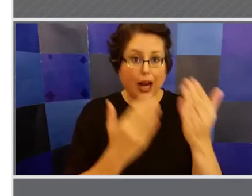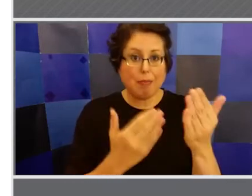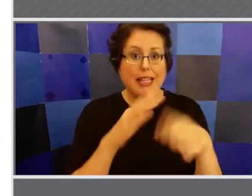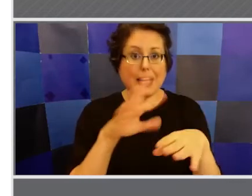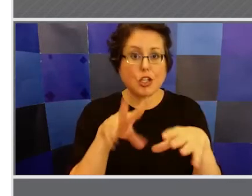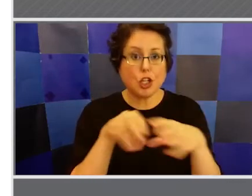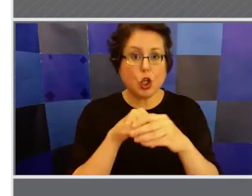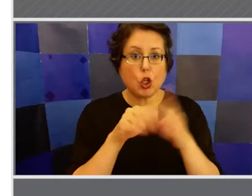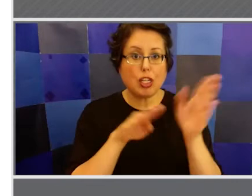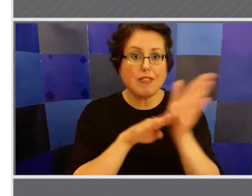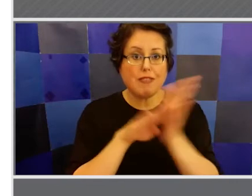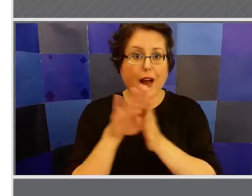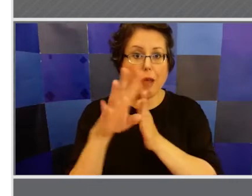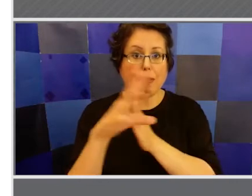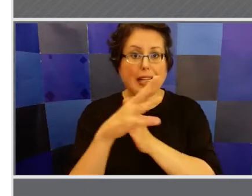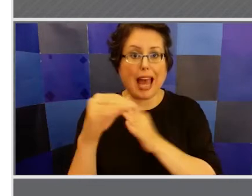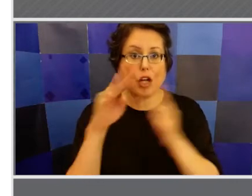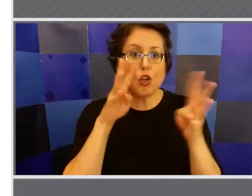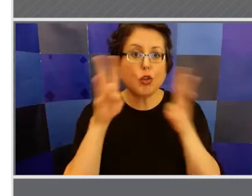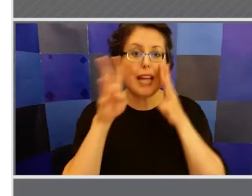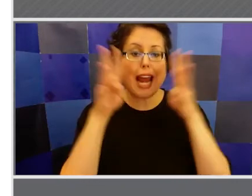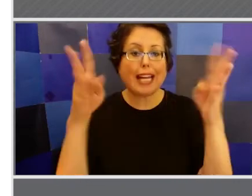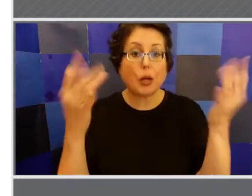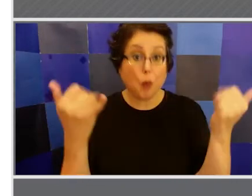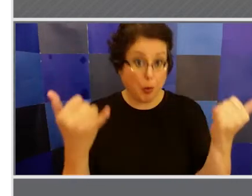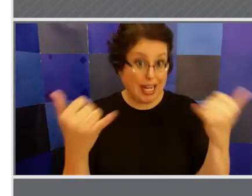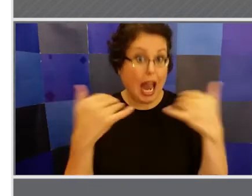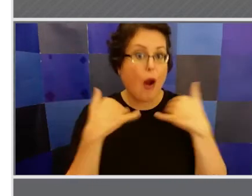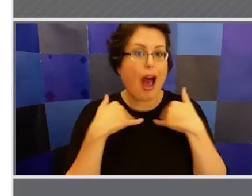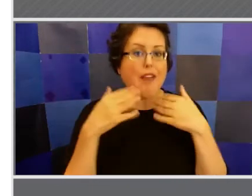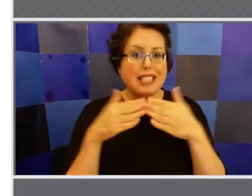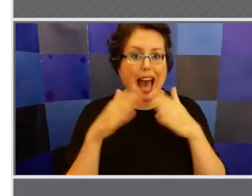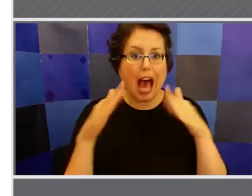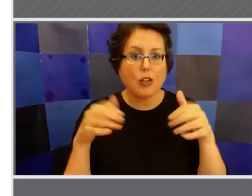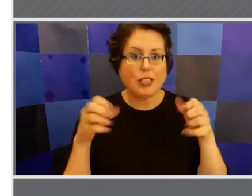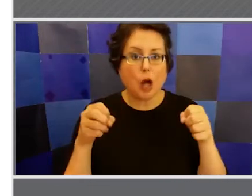and you know, the creation of what we now have is the housing Opportunity Fund, as well